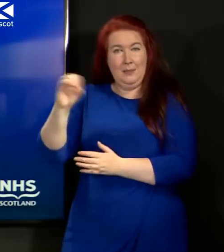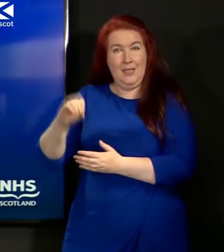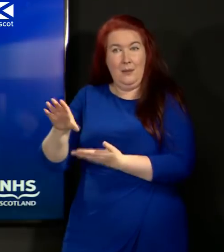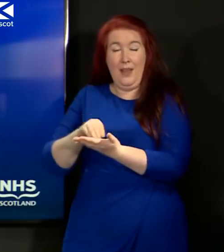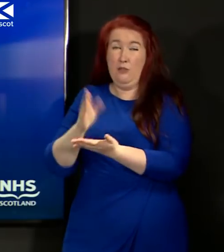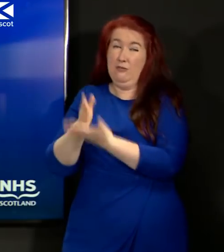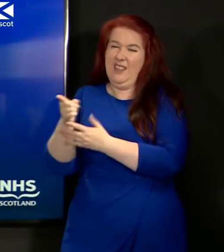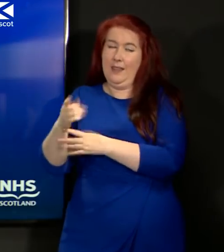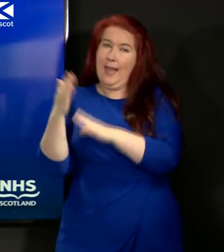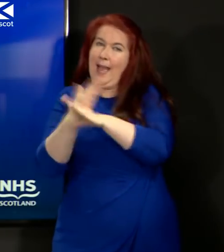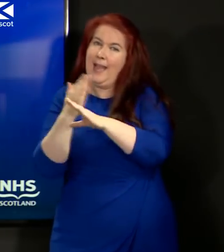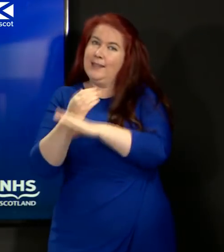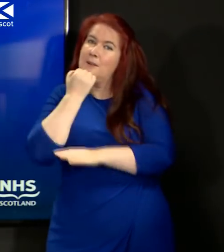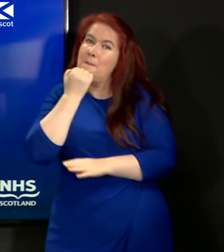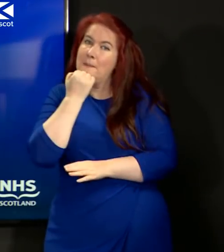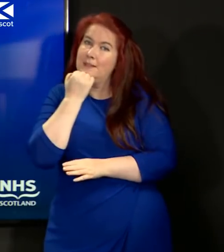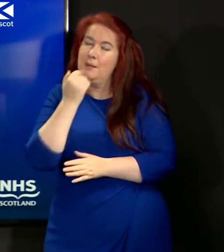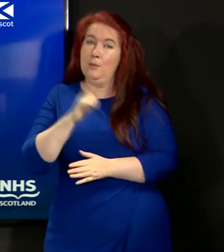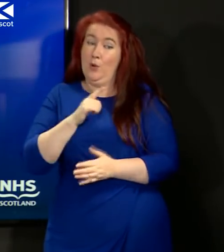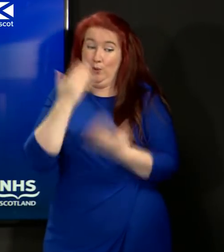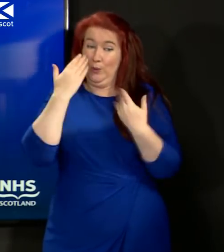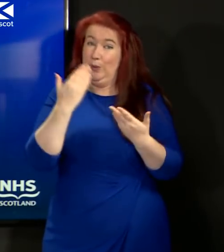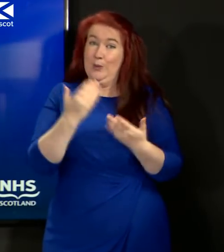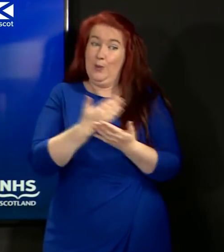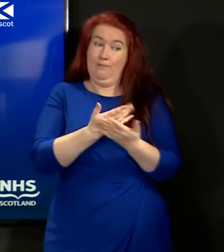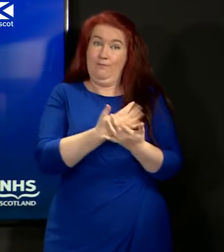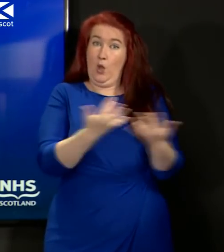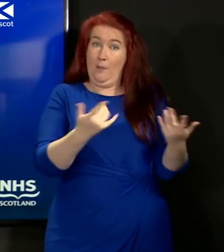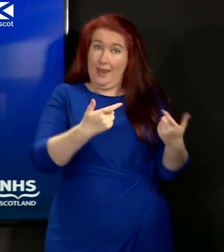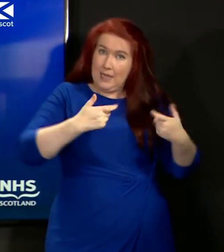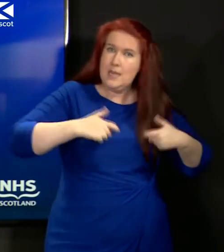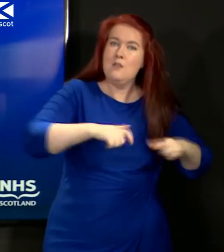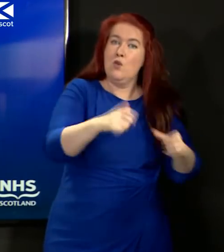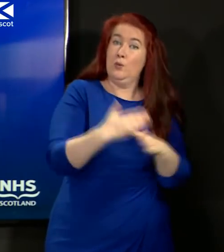Scottish Government is looking at its labour market response, so will the UK Government